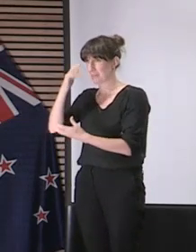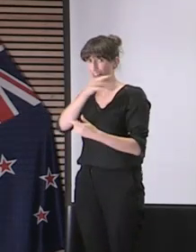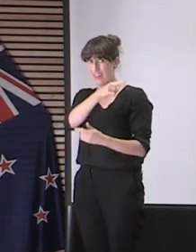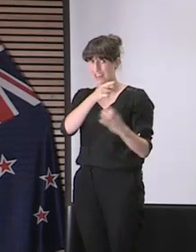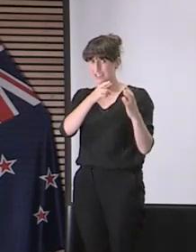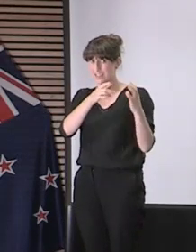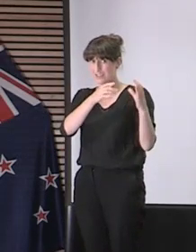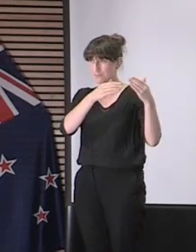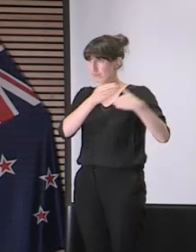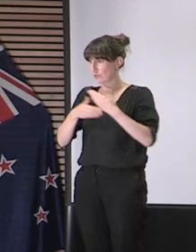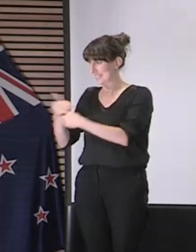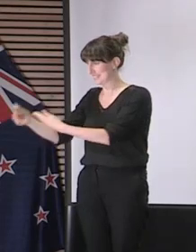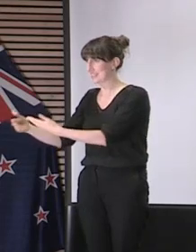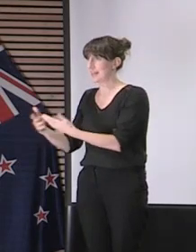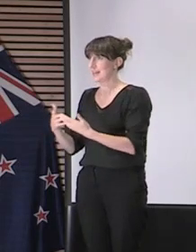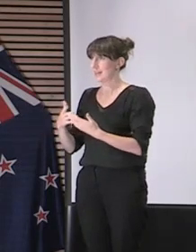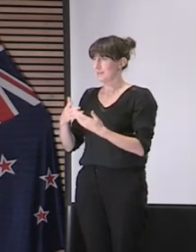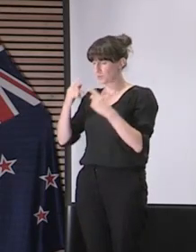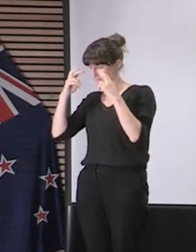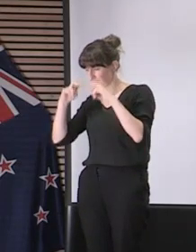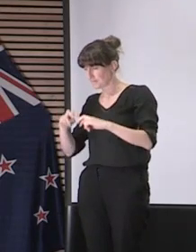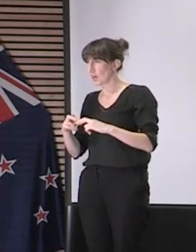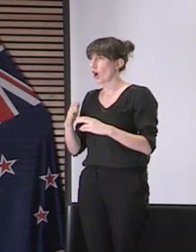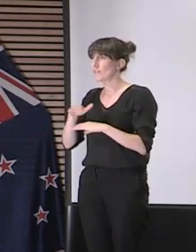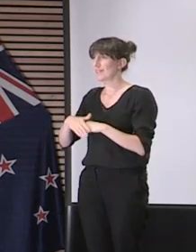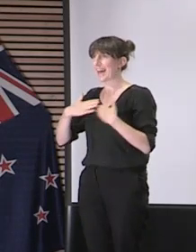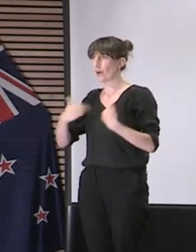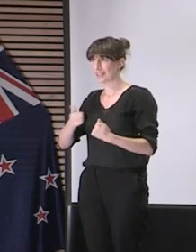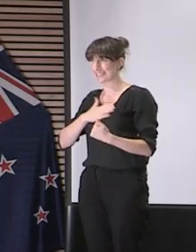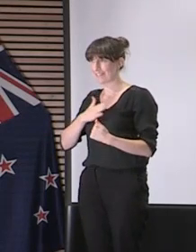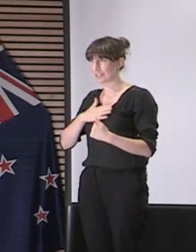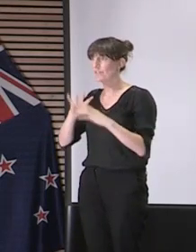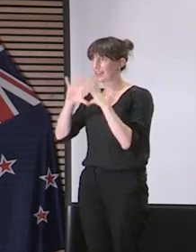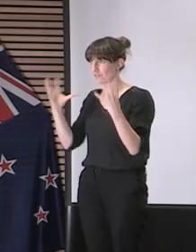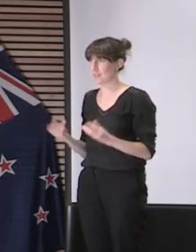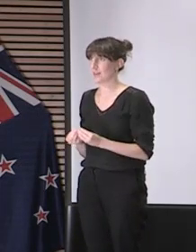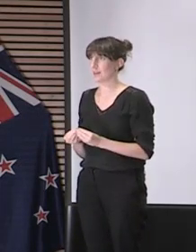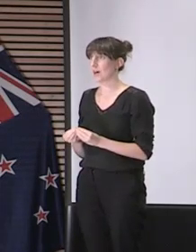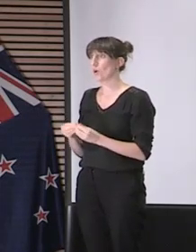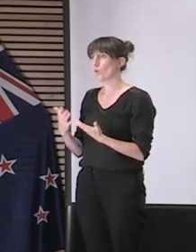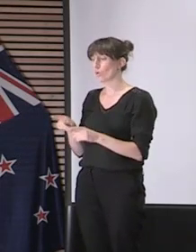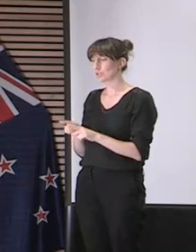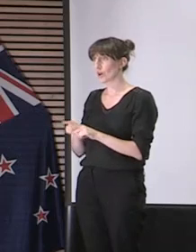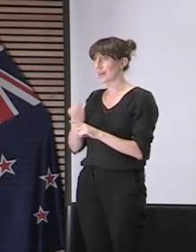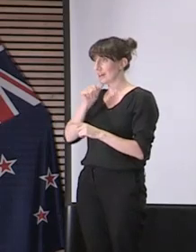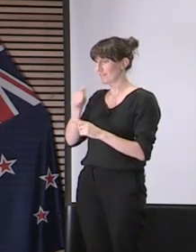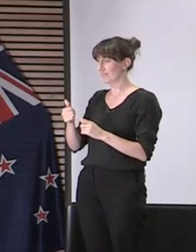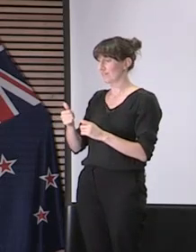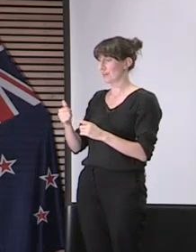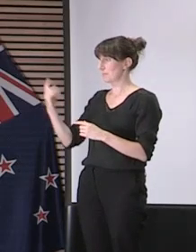information and preparation we